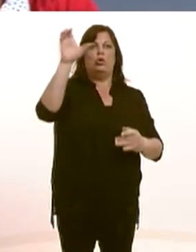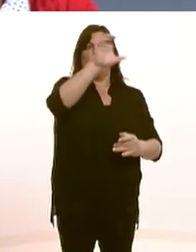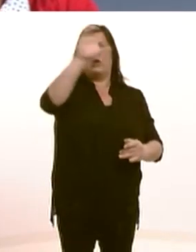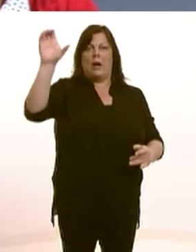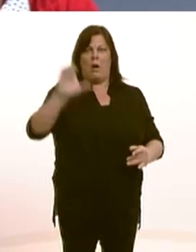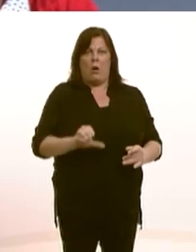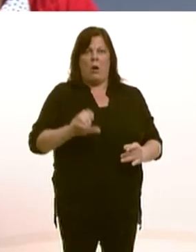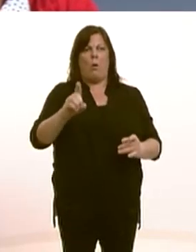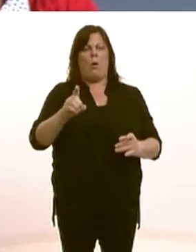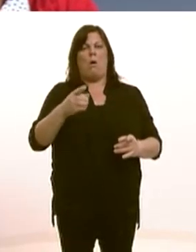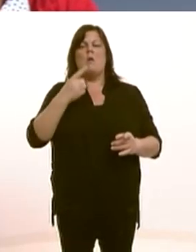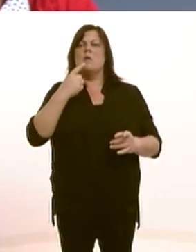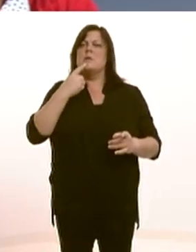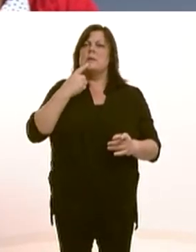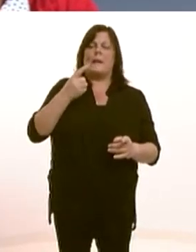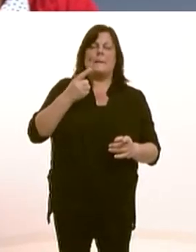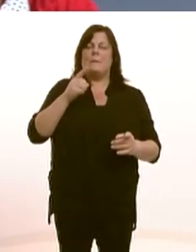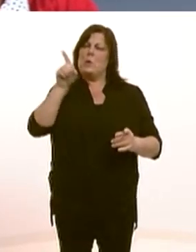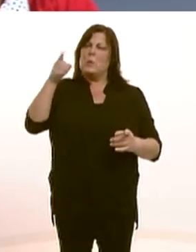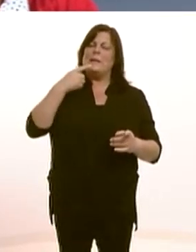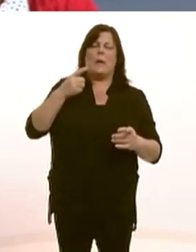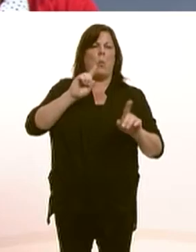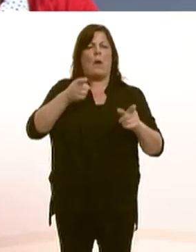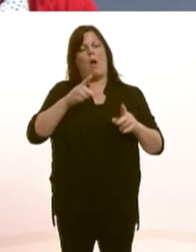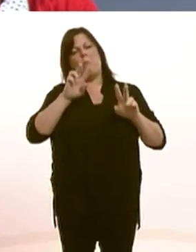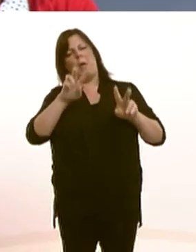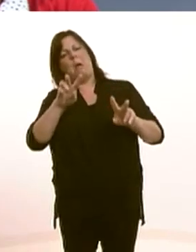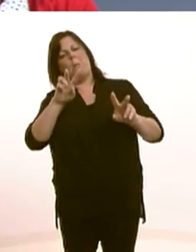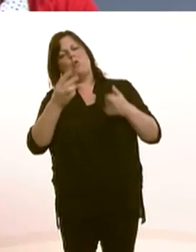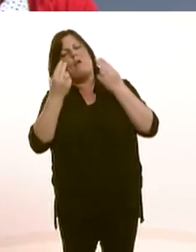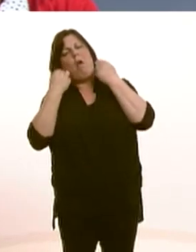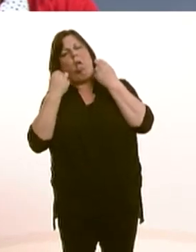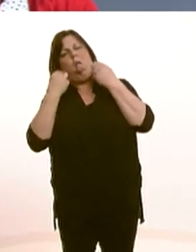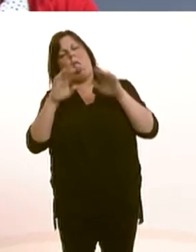Leanne Wood: ëpassive observers in this most momentous of decisionsí.